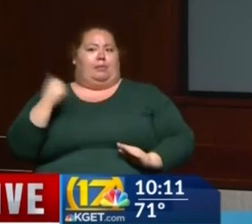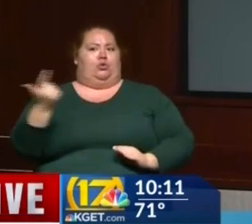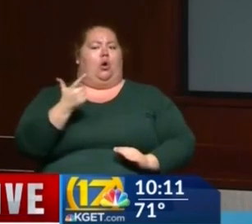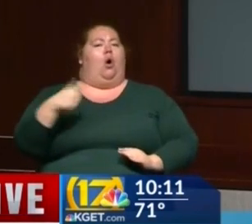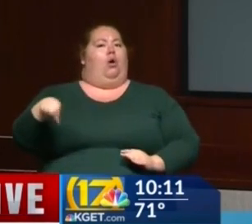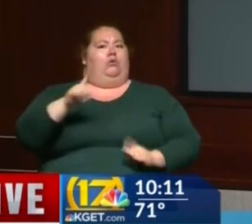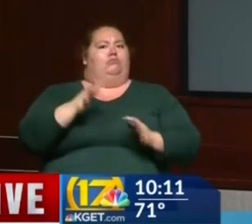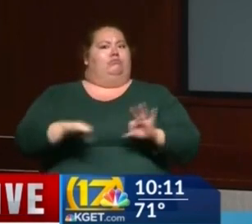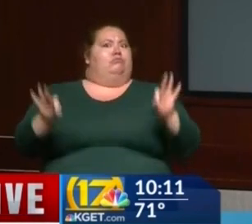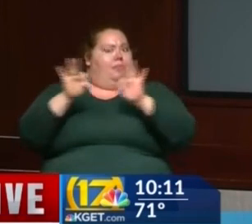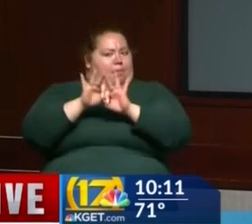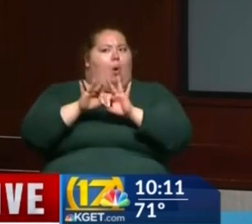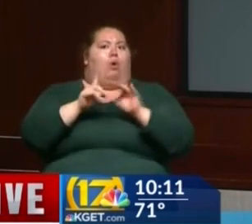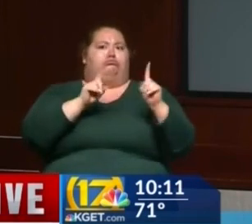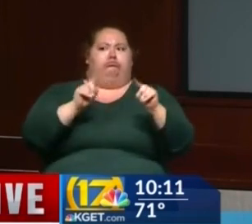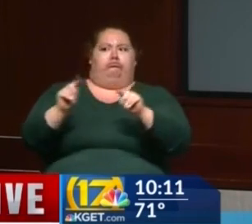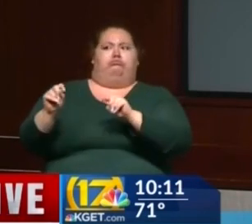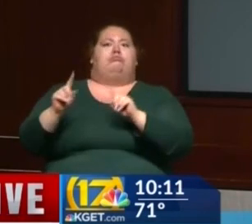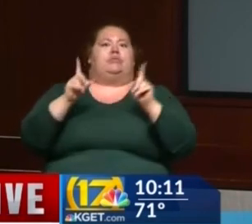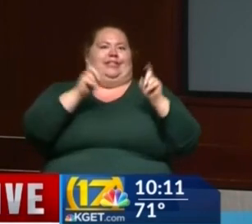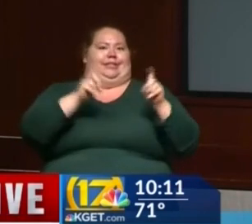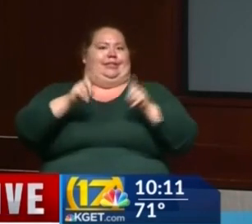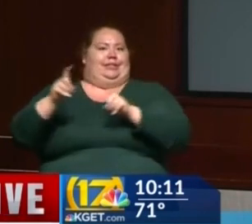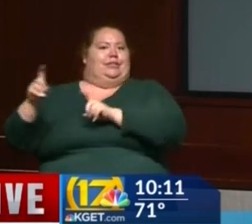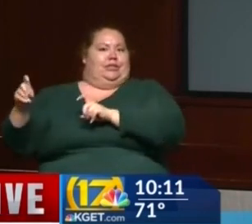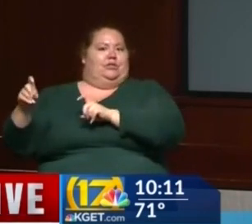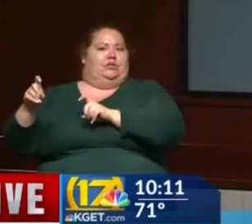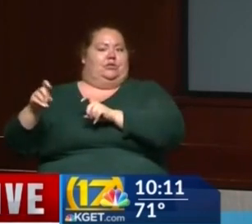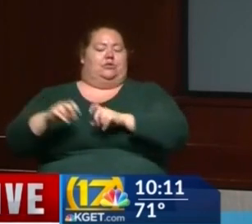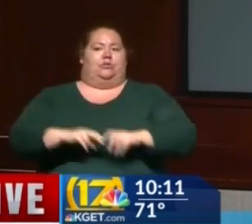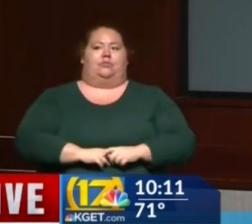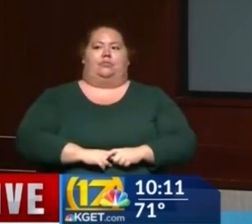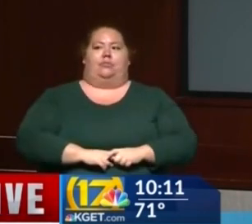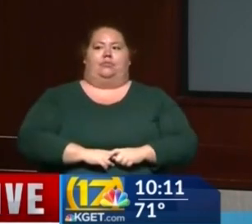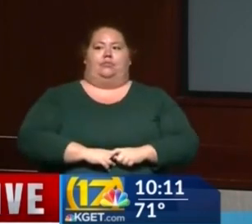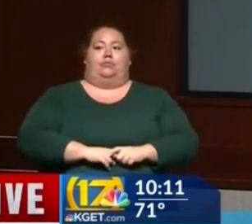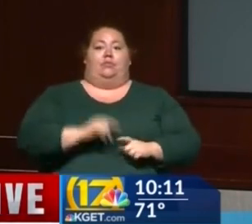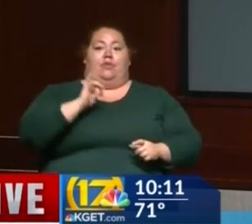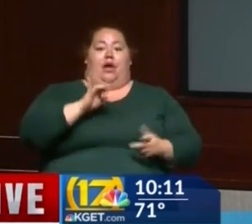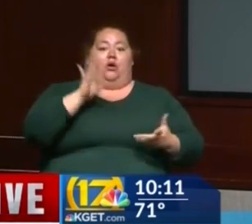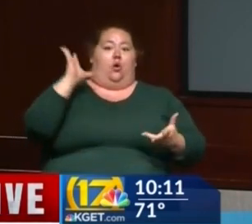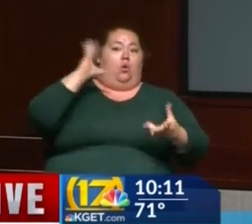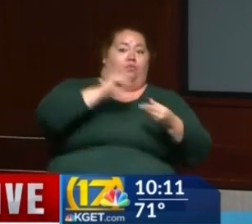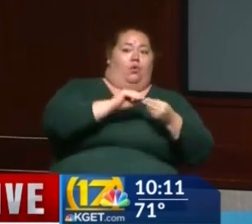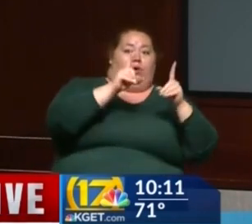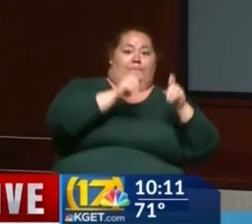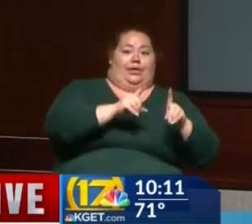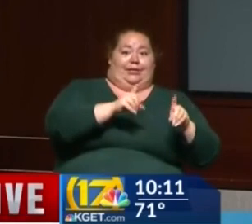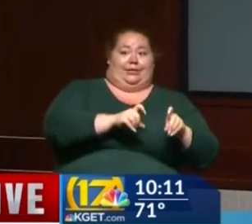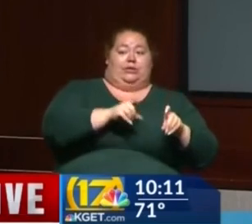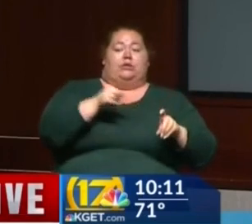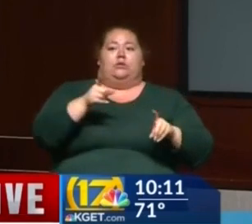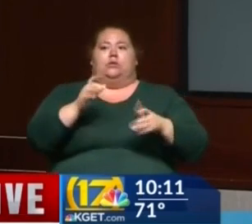THE COMMUNITY AND IS A TESTAMENT TO ALL OF YOU AND OUR RESIDENTS WHO UNDERSTAND THE